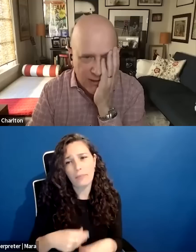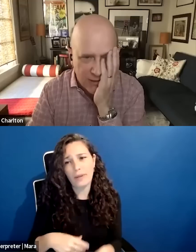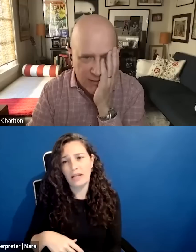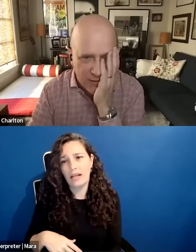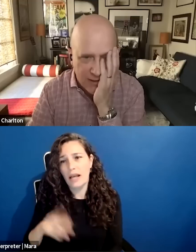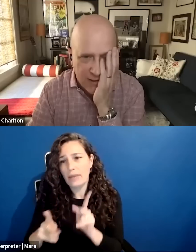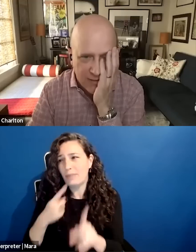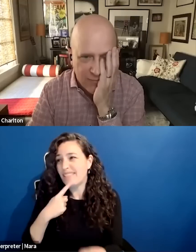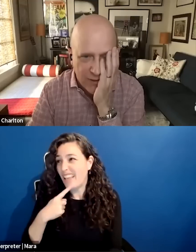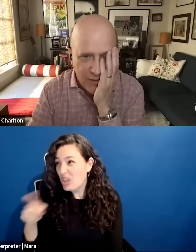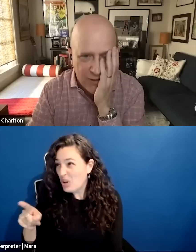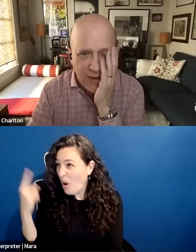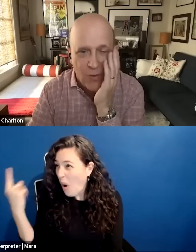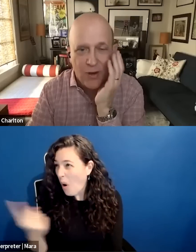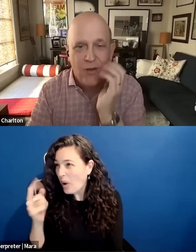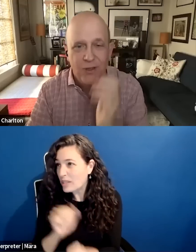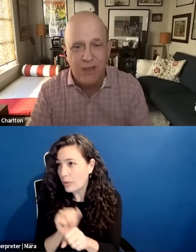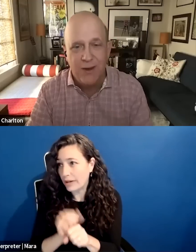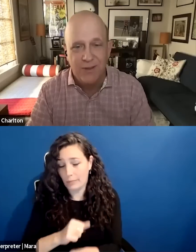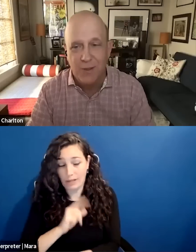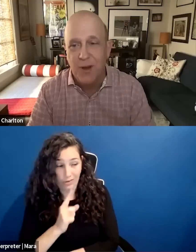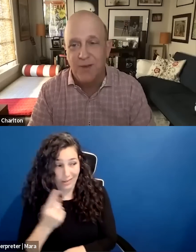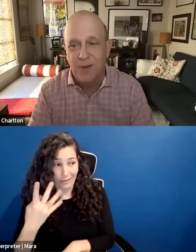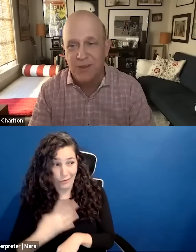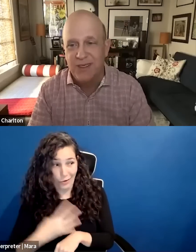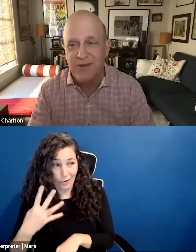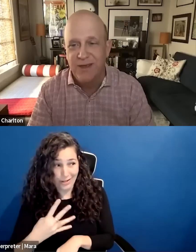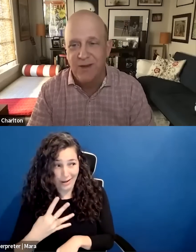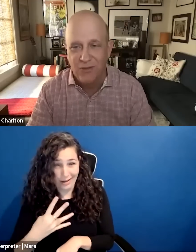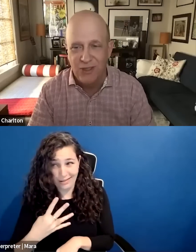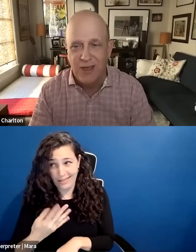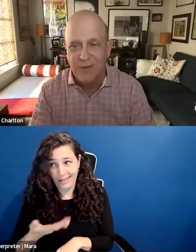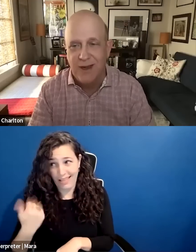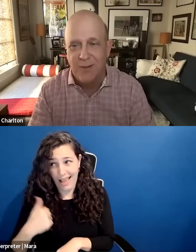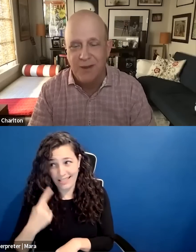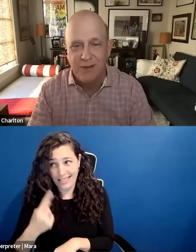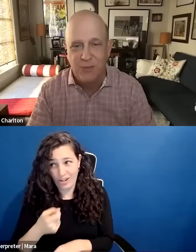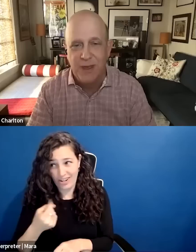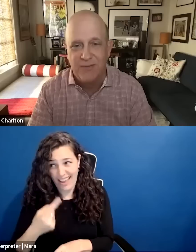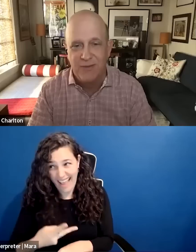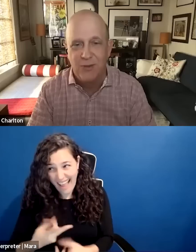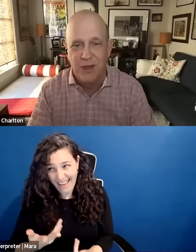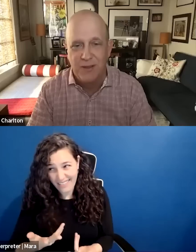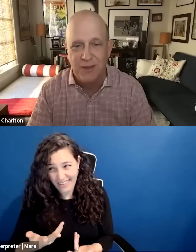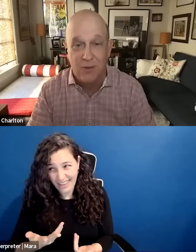in the last year and a half. Why do you think I work all the time?" 'Cause I popped up on TV all at the same time in the span of two months.